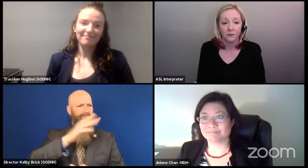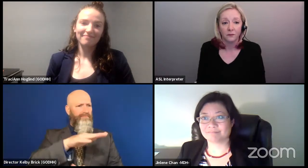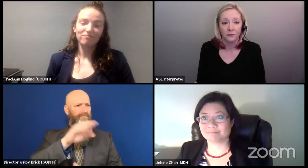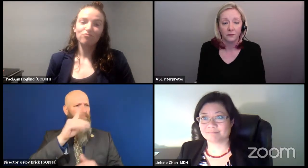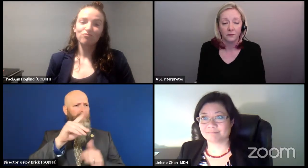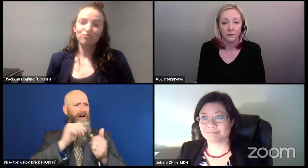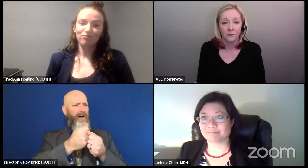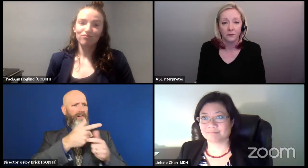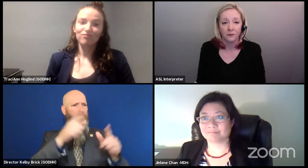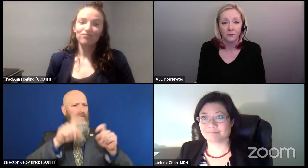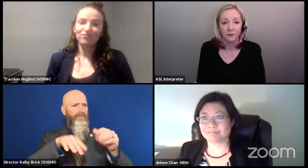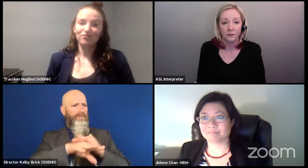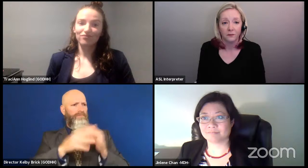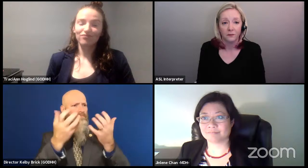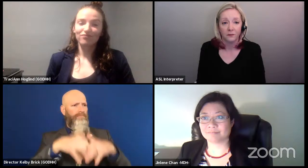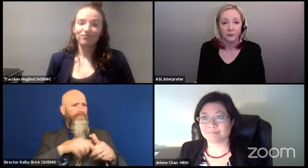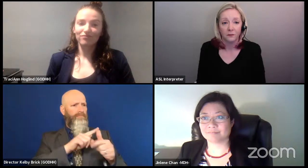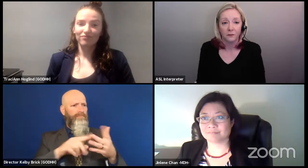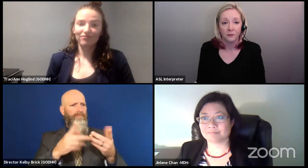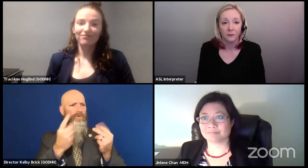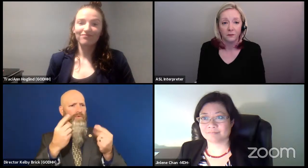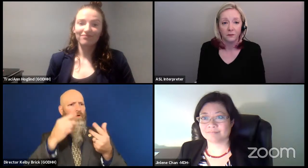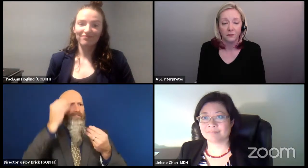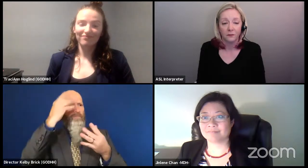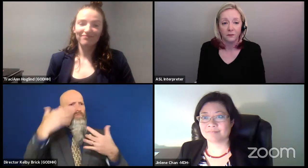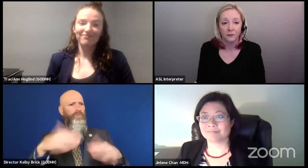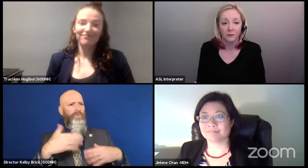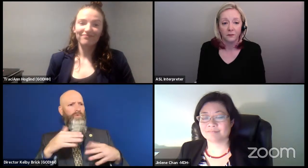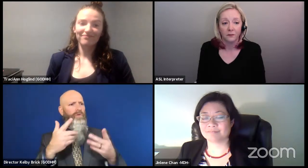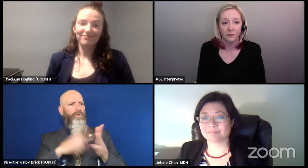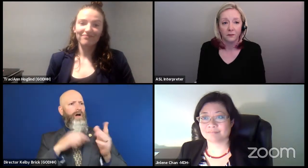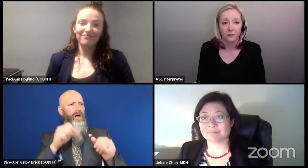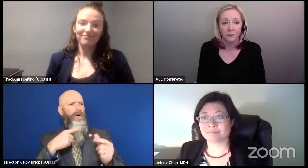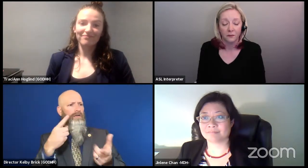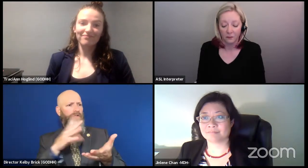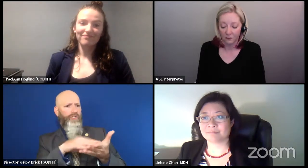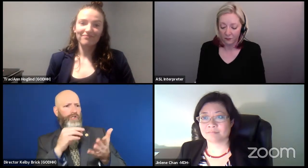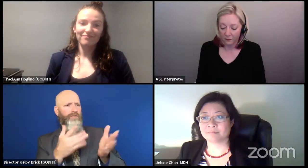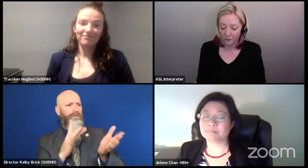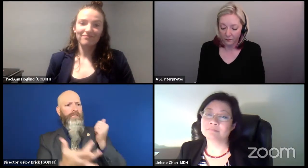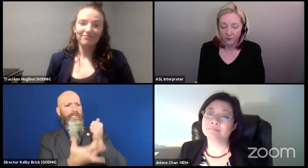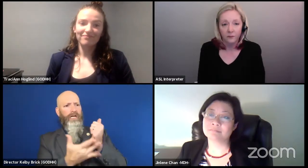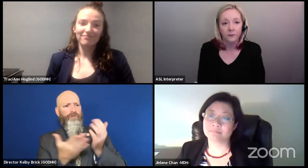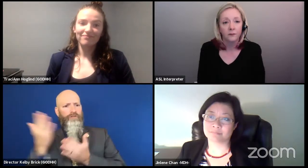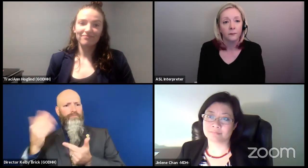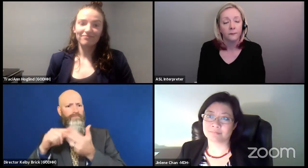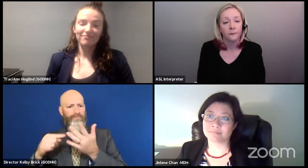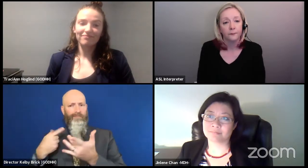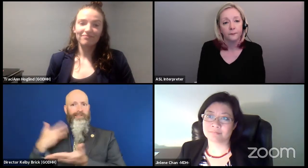other states reach out to our office in regards to asking how we have worked together with